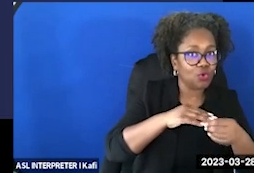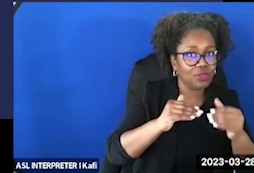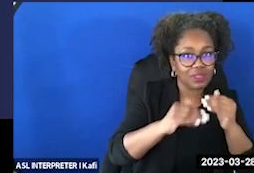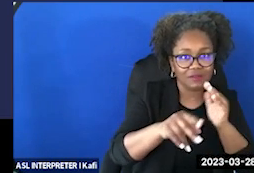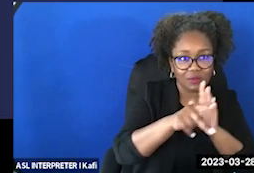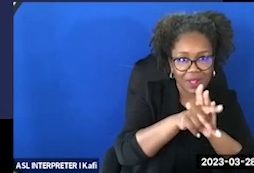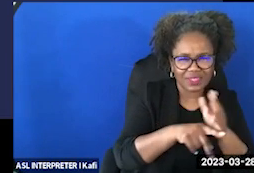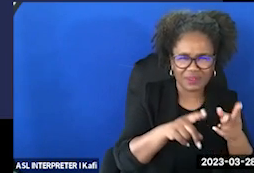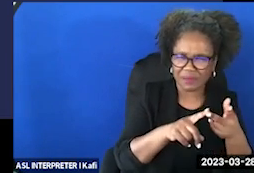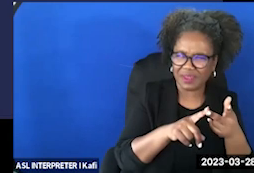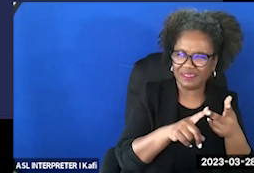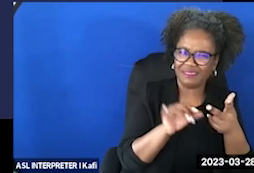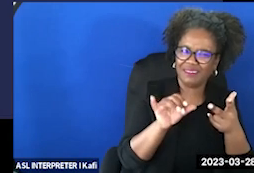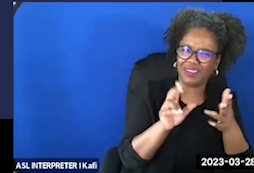Kimberly: really thought about that.